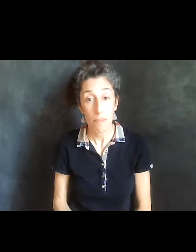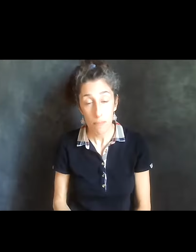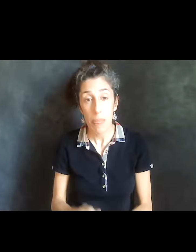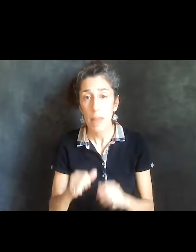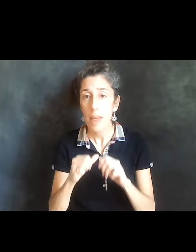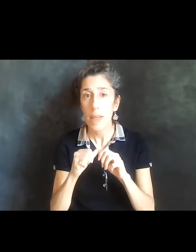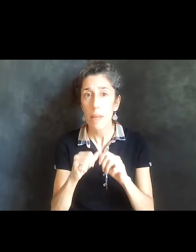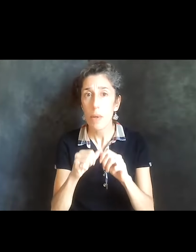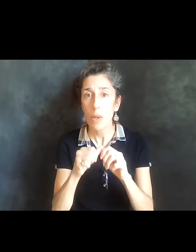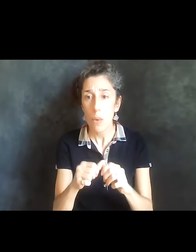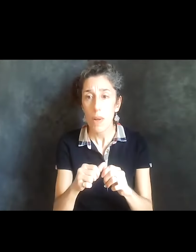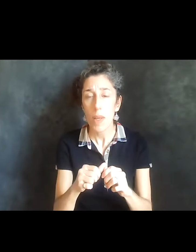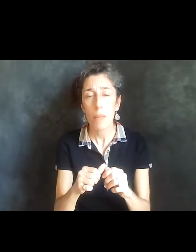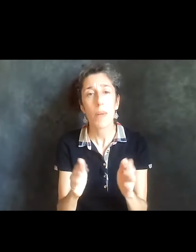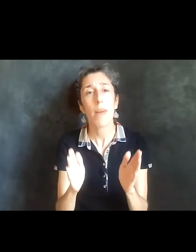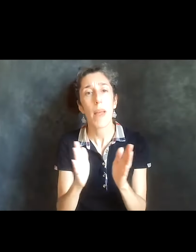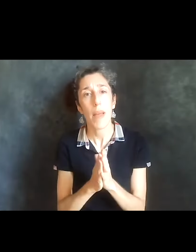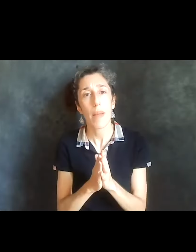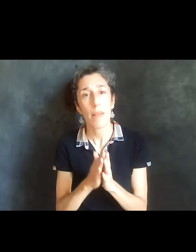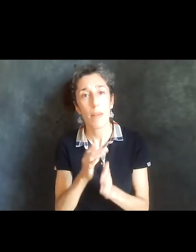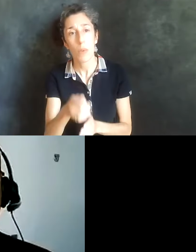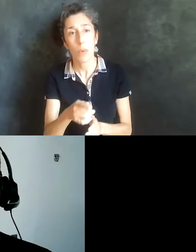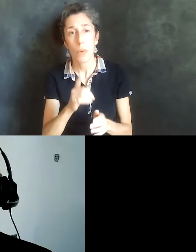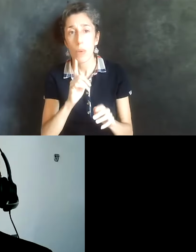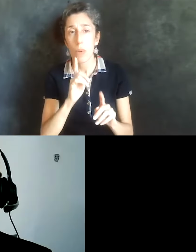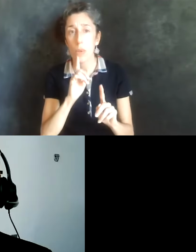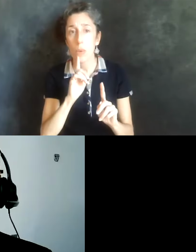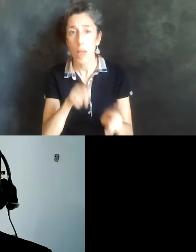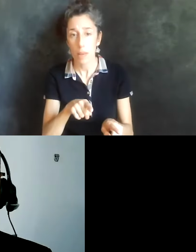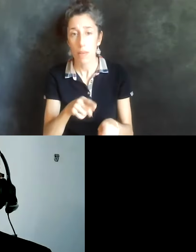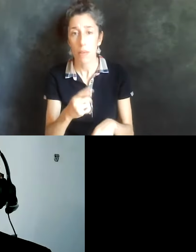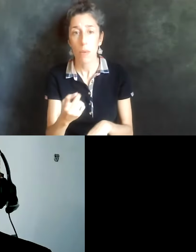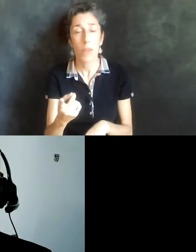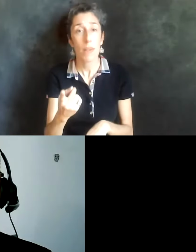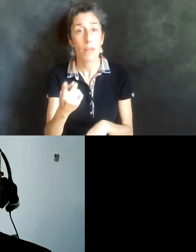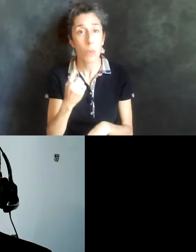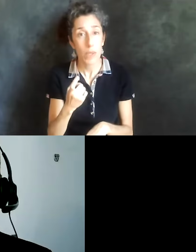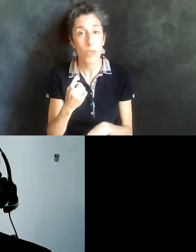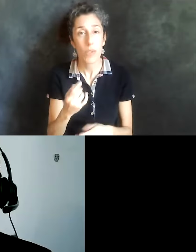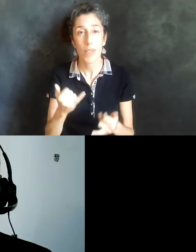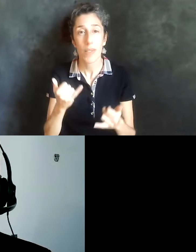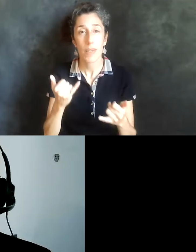answer this question in the chat. We're gonna have a little roll call of of sorts